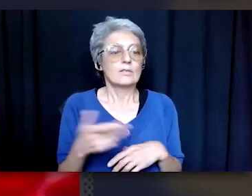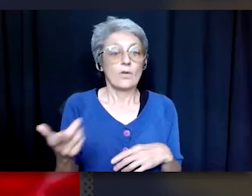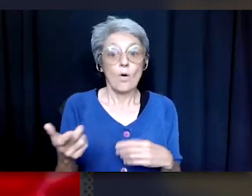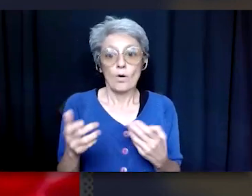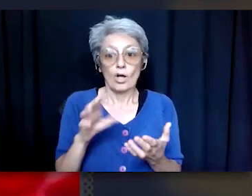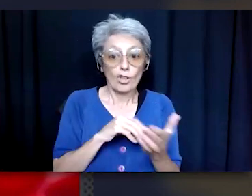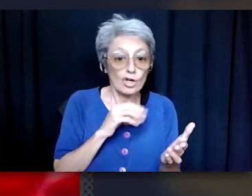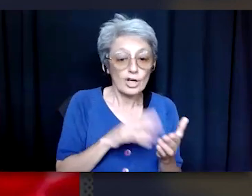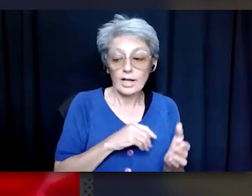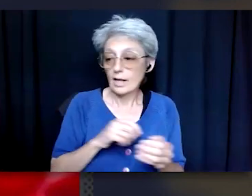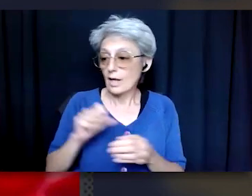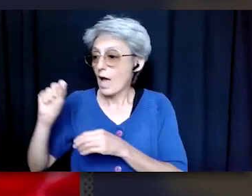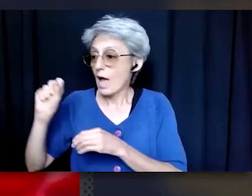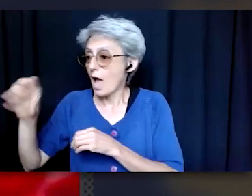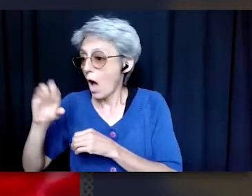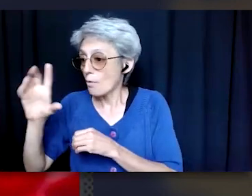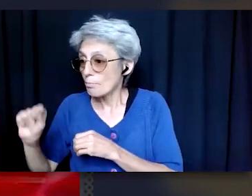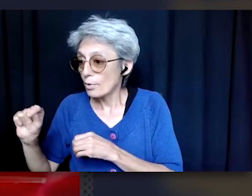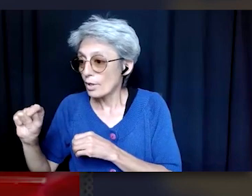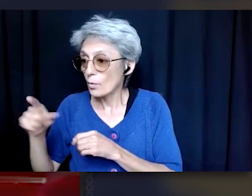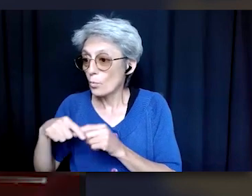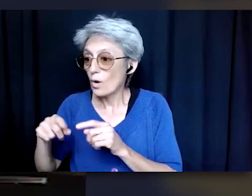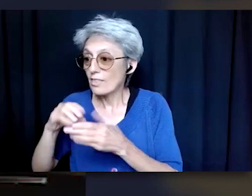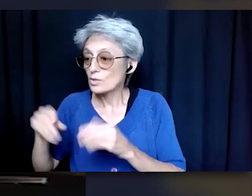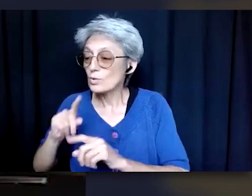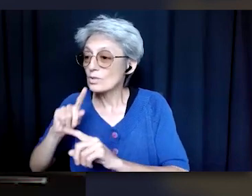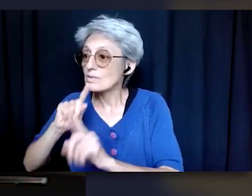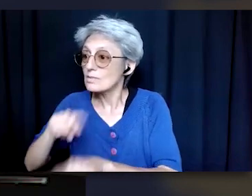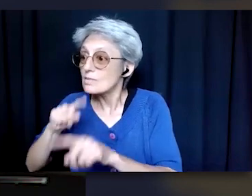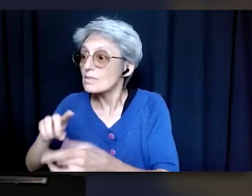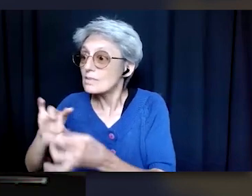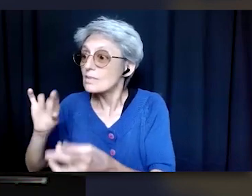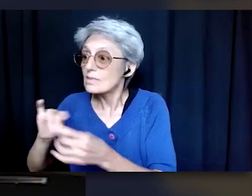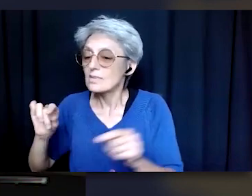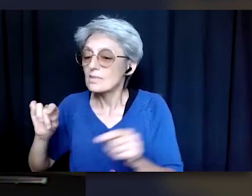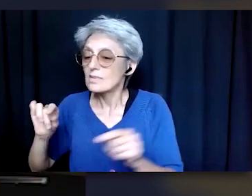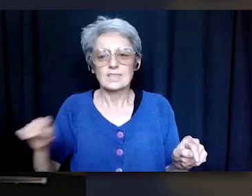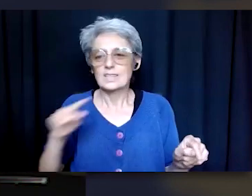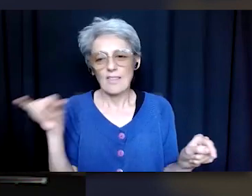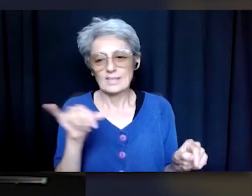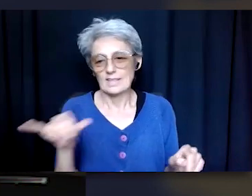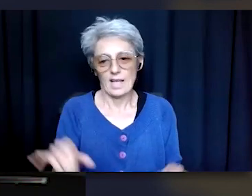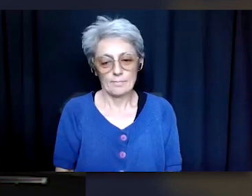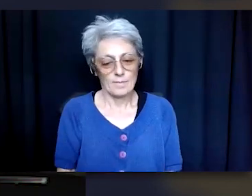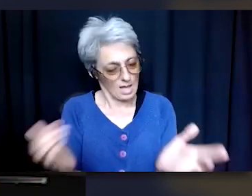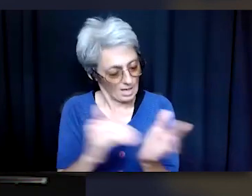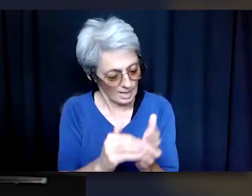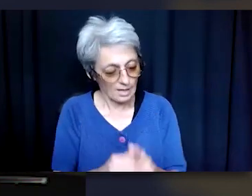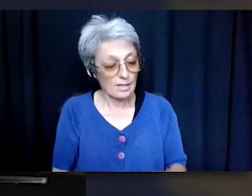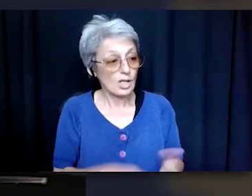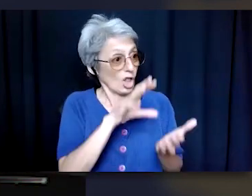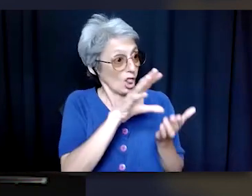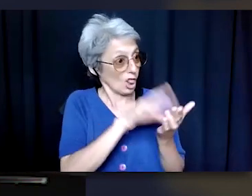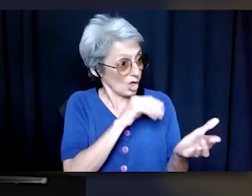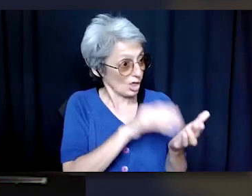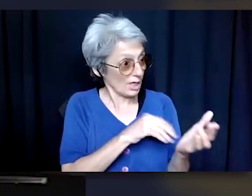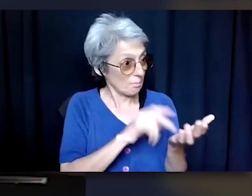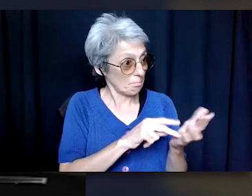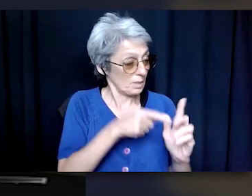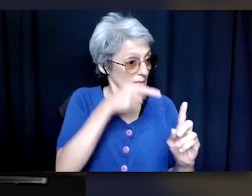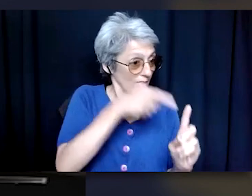And I’m going to say that one more time. We can no longer confuse learning with outputs. We’ve spent